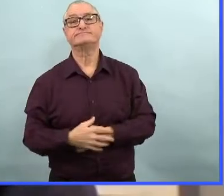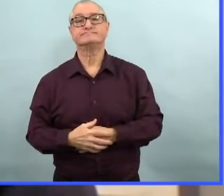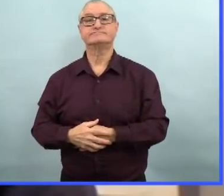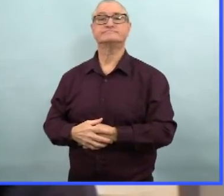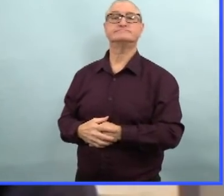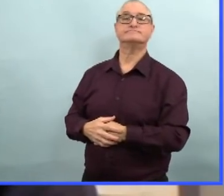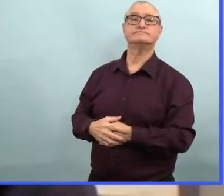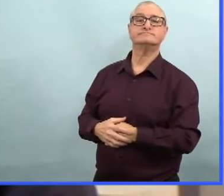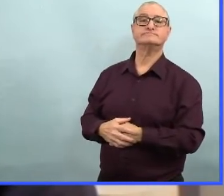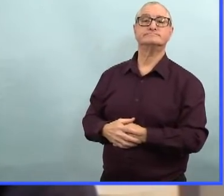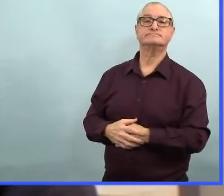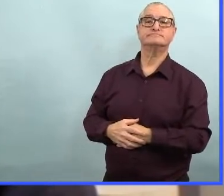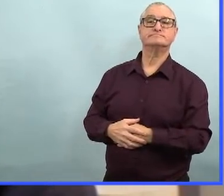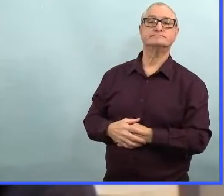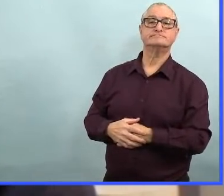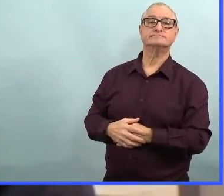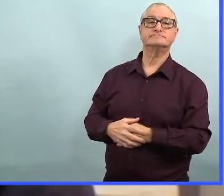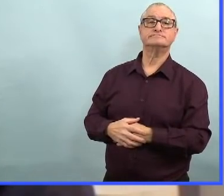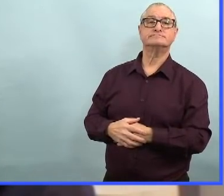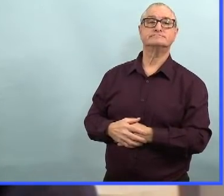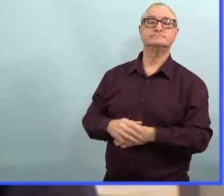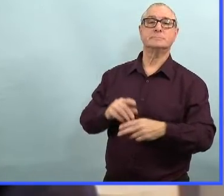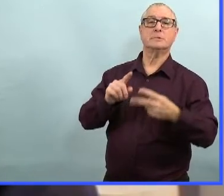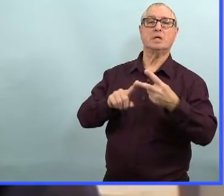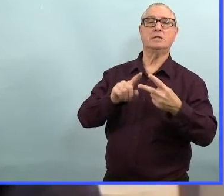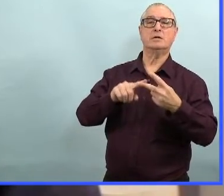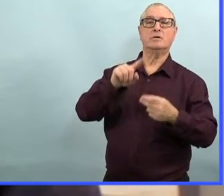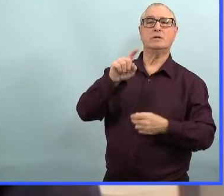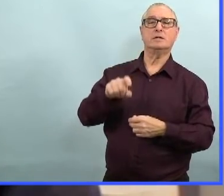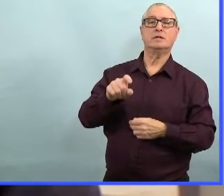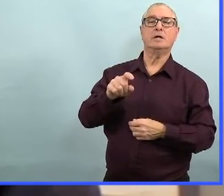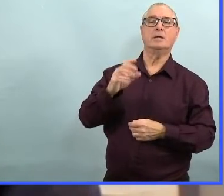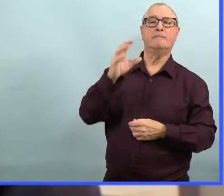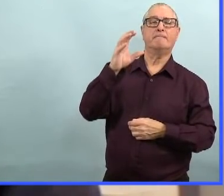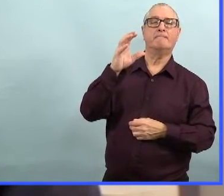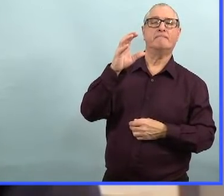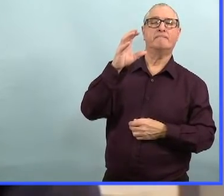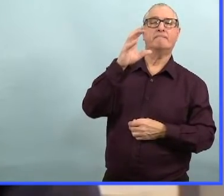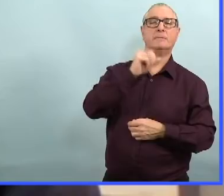kn 95 mass going forward and will people like children under five and workers in